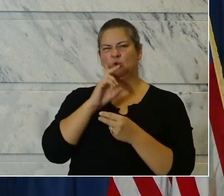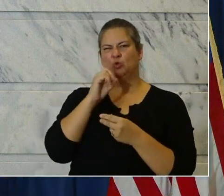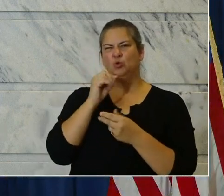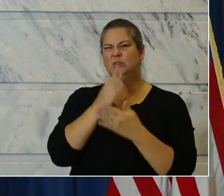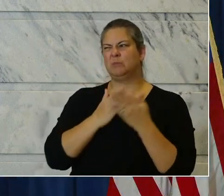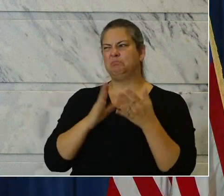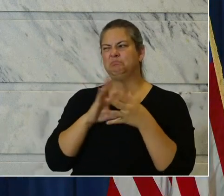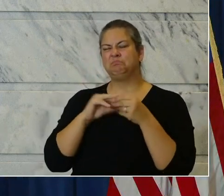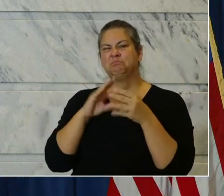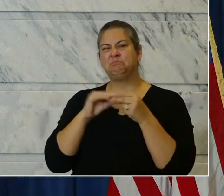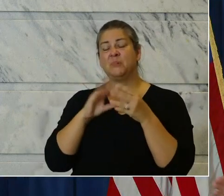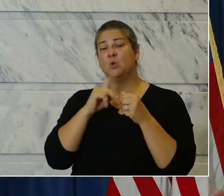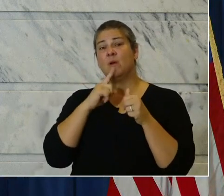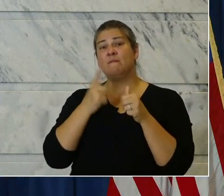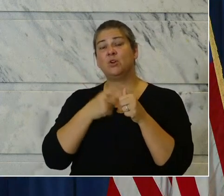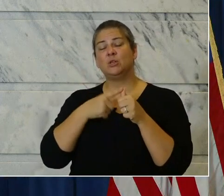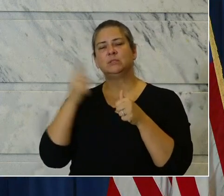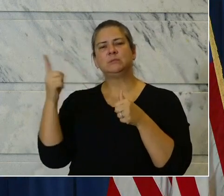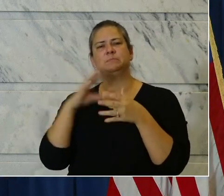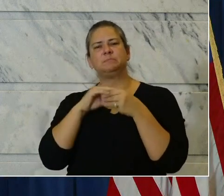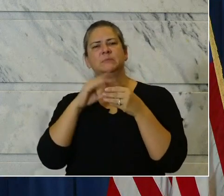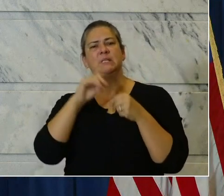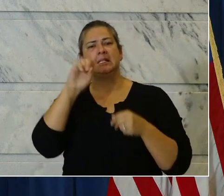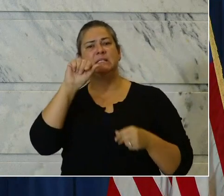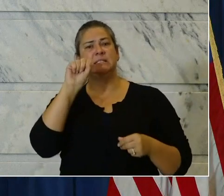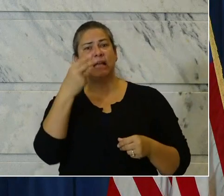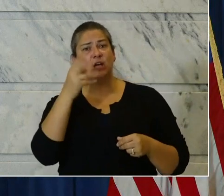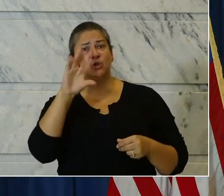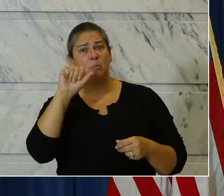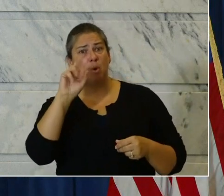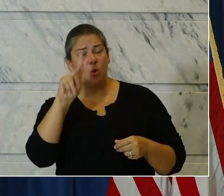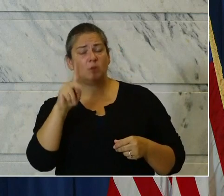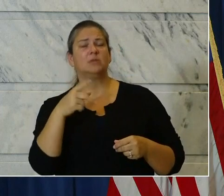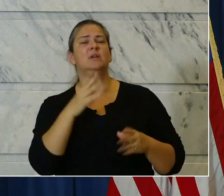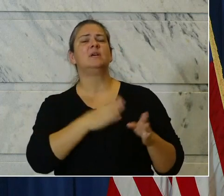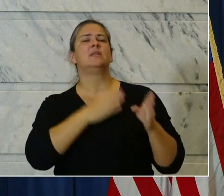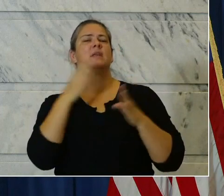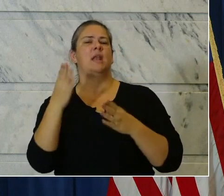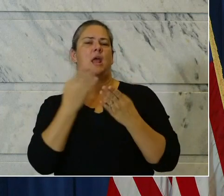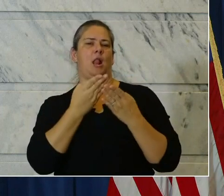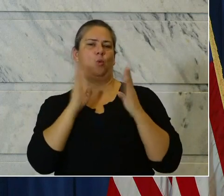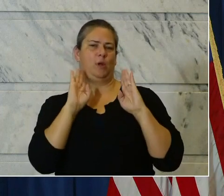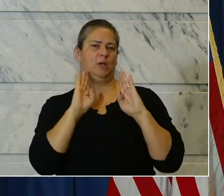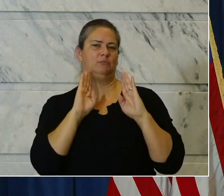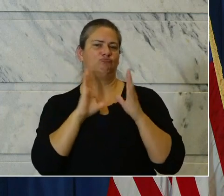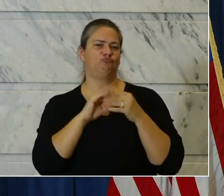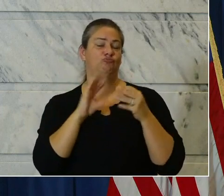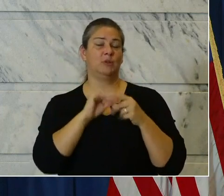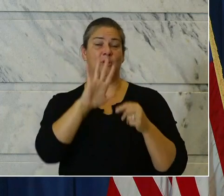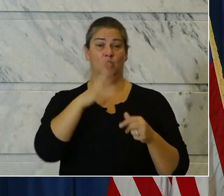RIGHT WITH THAT- I TALKED STACHYS TO LOOK OF THINGS. FIRST IS GONNA TALK ABOUT THE